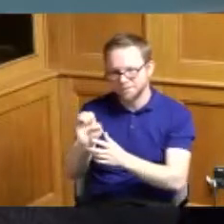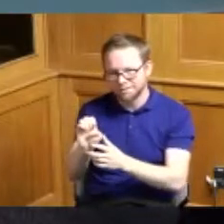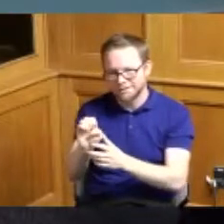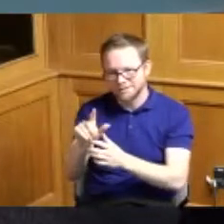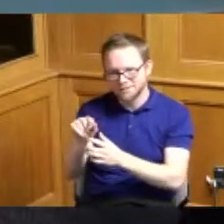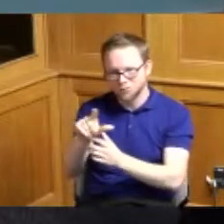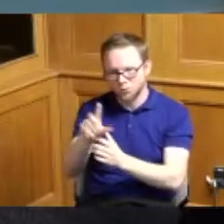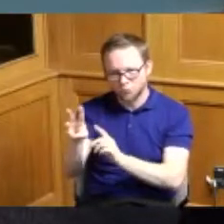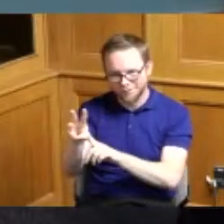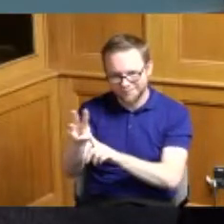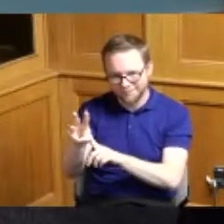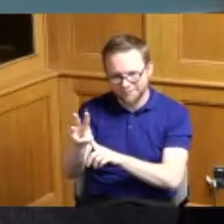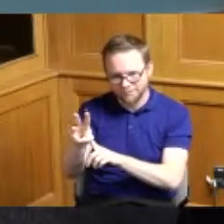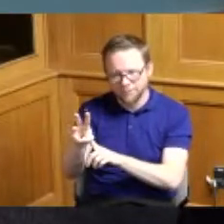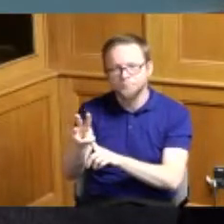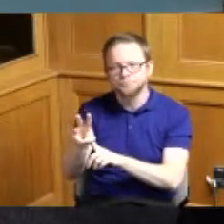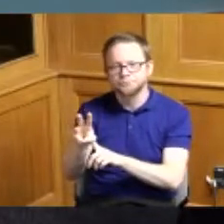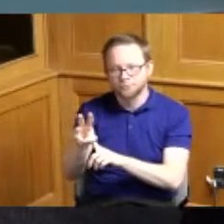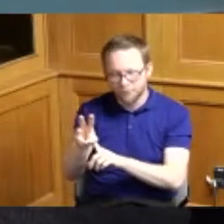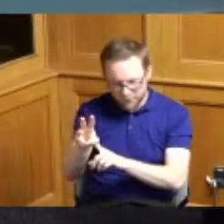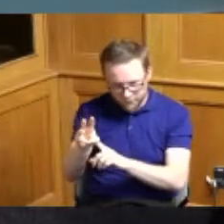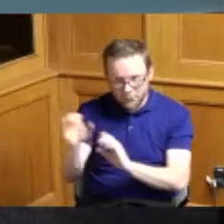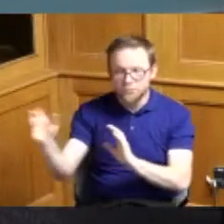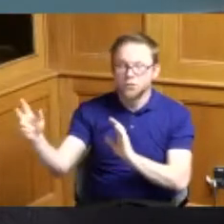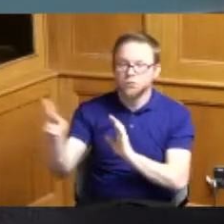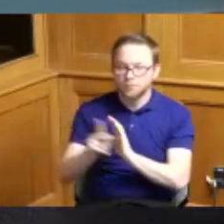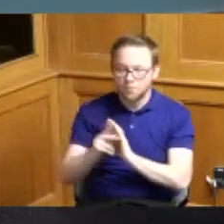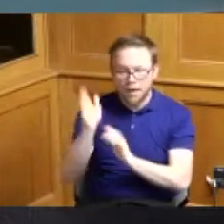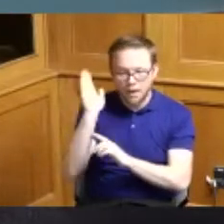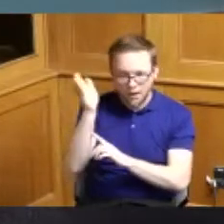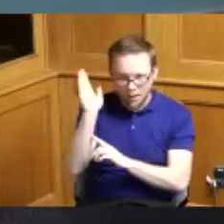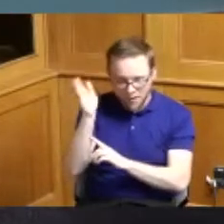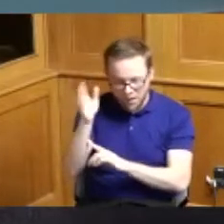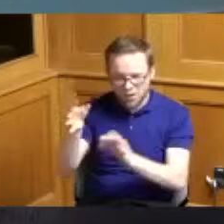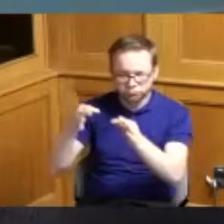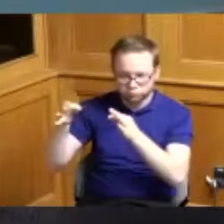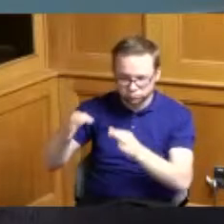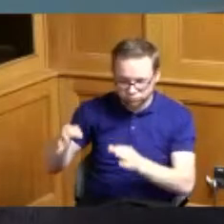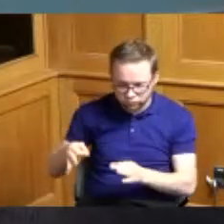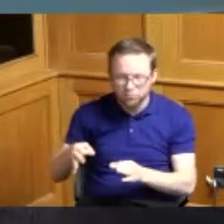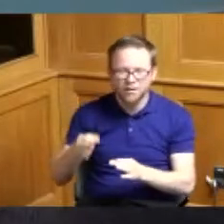ending and bring that back and I know there'll be other things we'll be able to do with the World